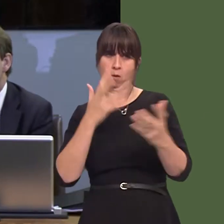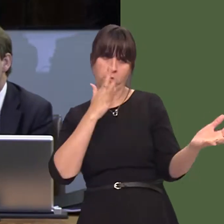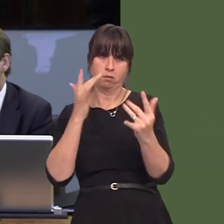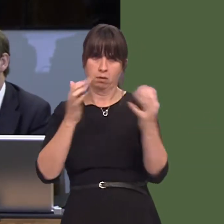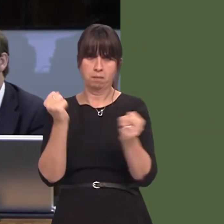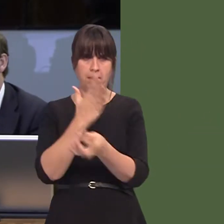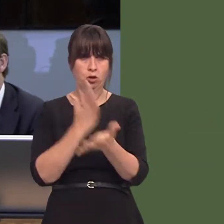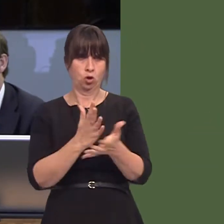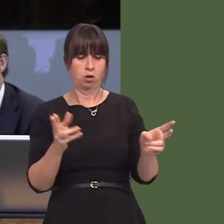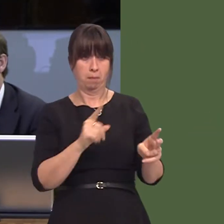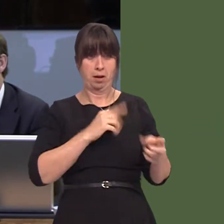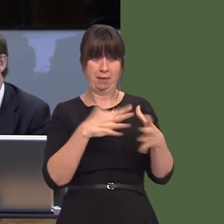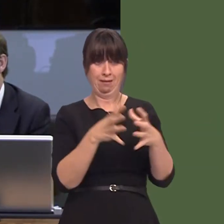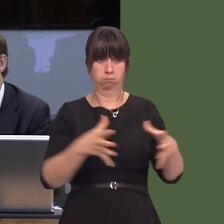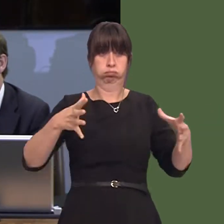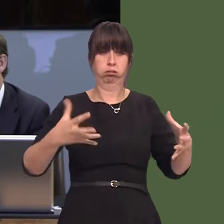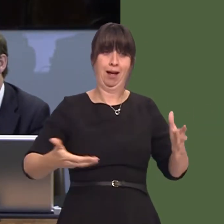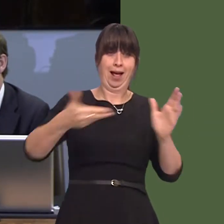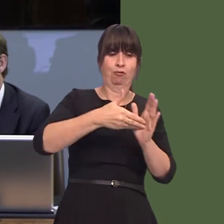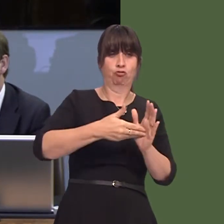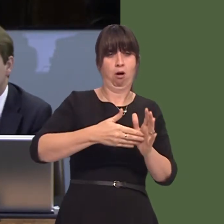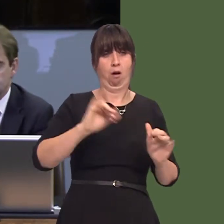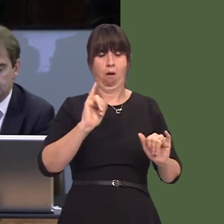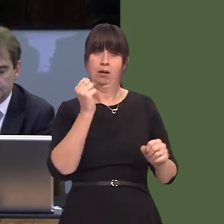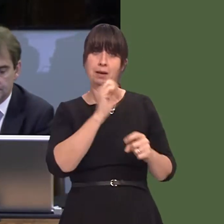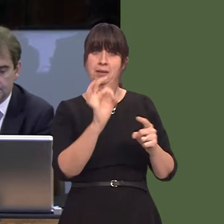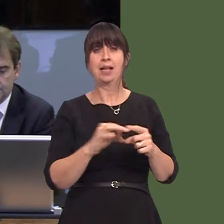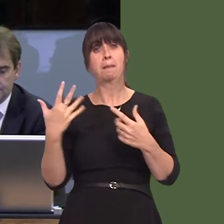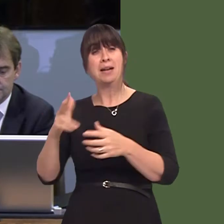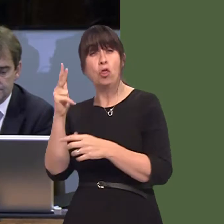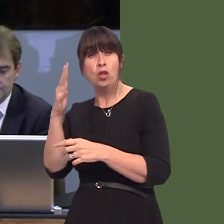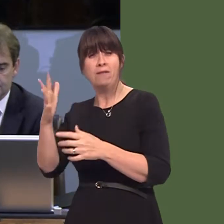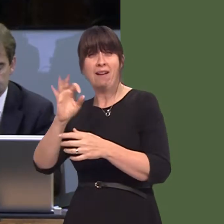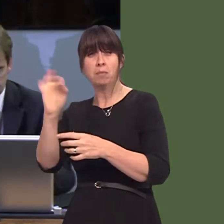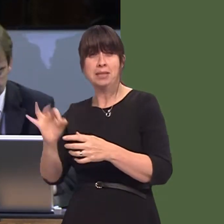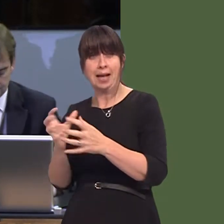Following that 10 per cent increase in complaints, there was a 35 per cent increase in prosecutions